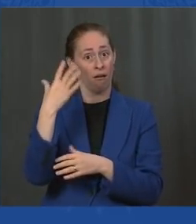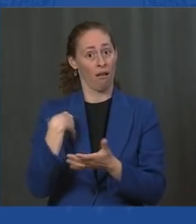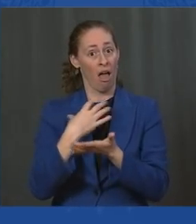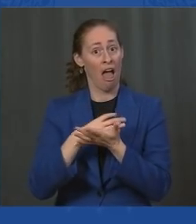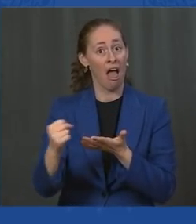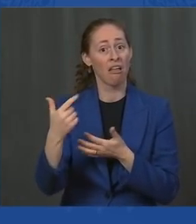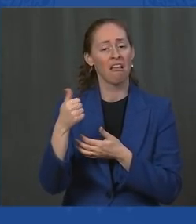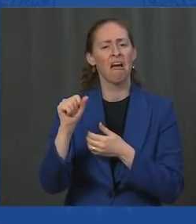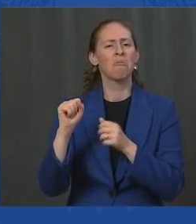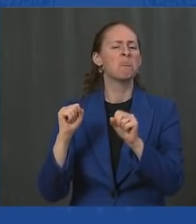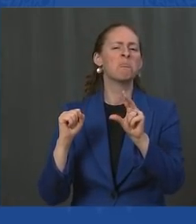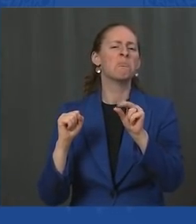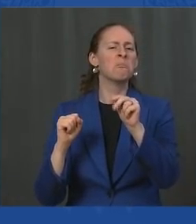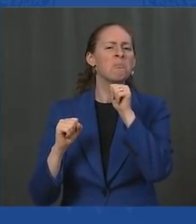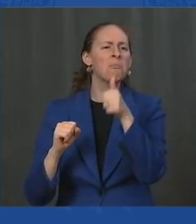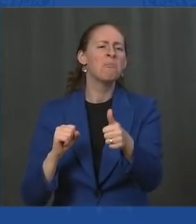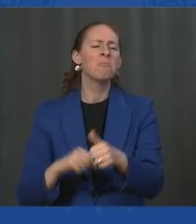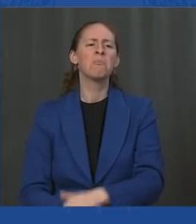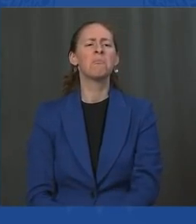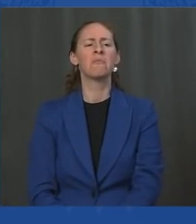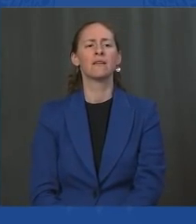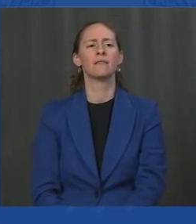shortages and price increases as a result of the hurricane.